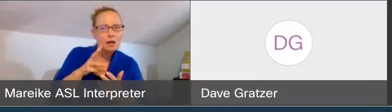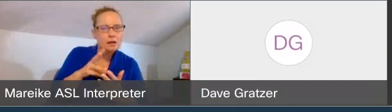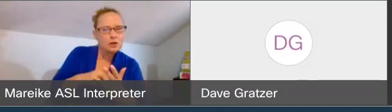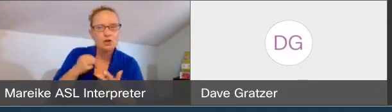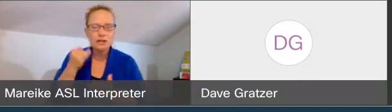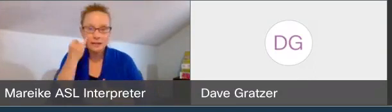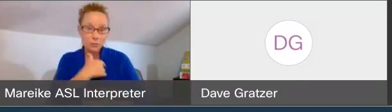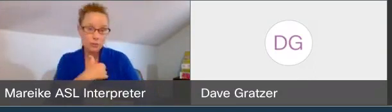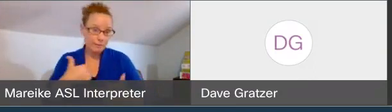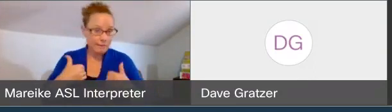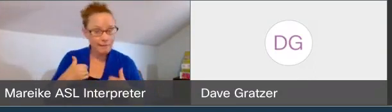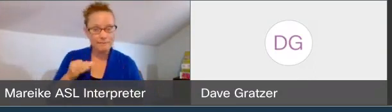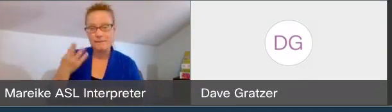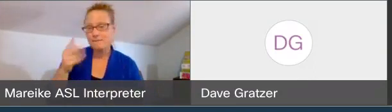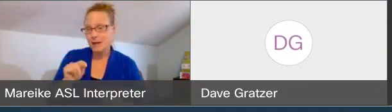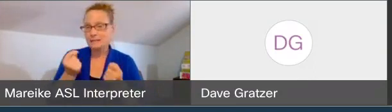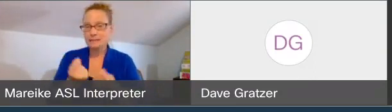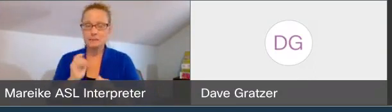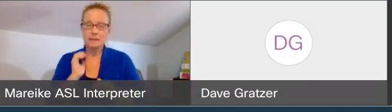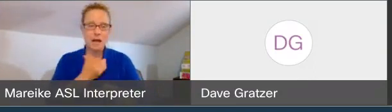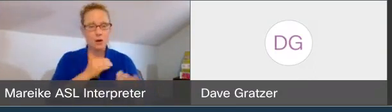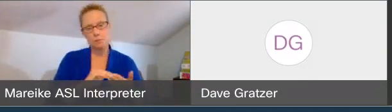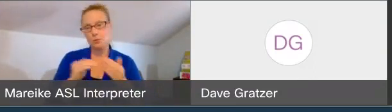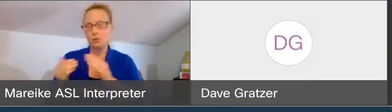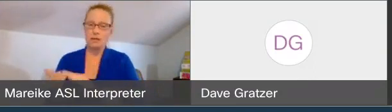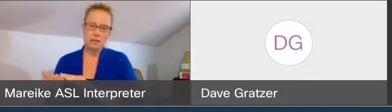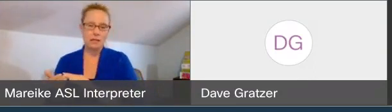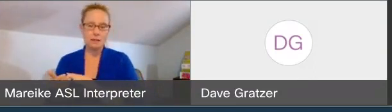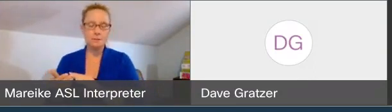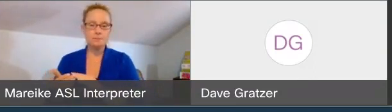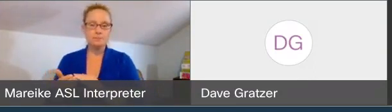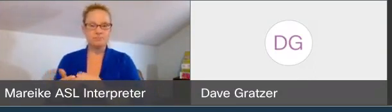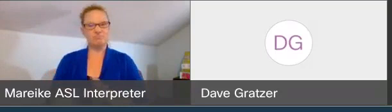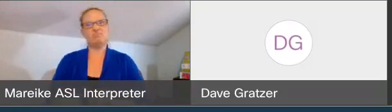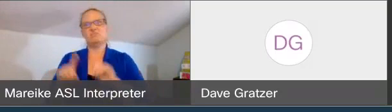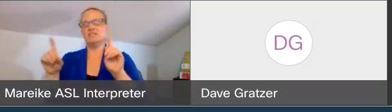team in our community and sense they are perhaps very different from state to state,